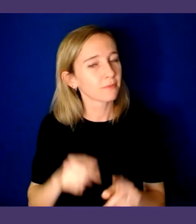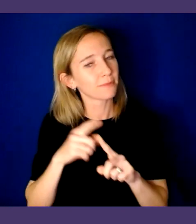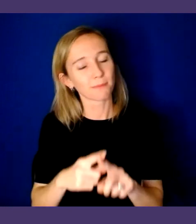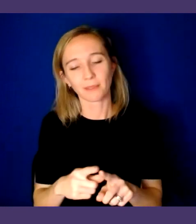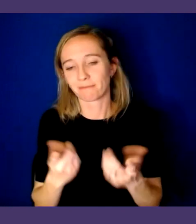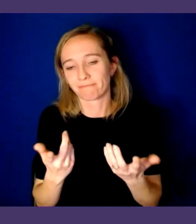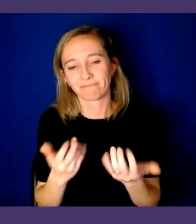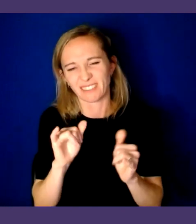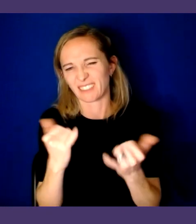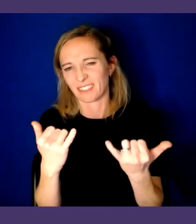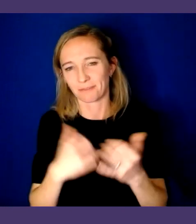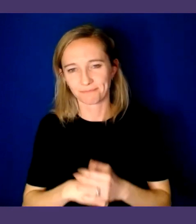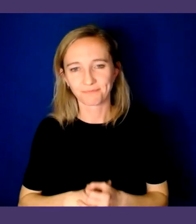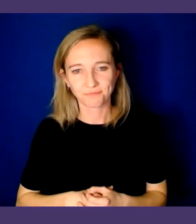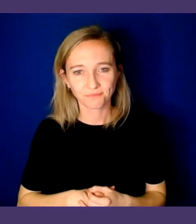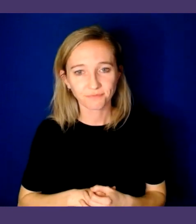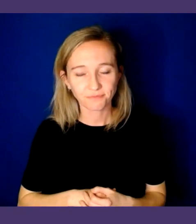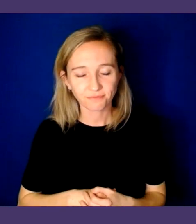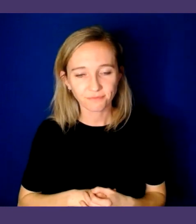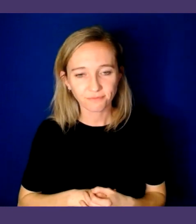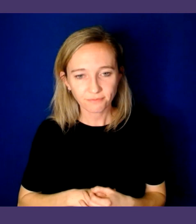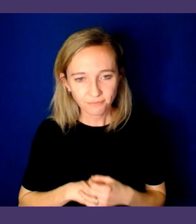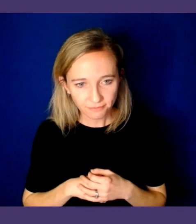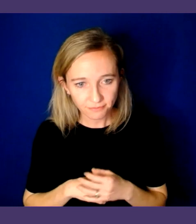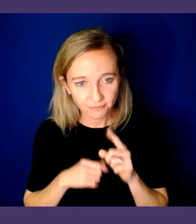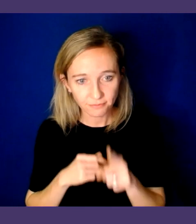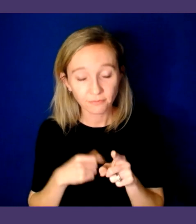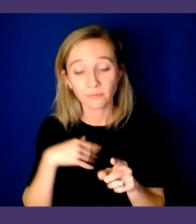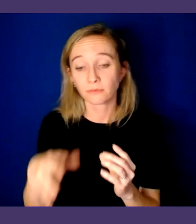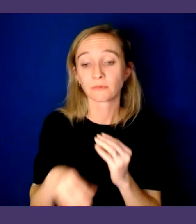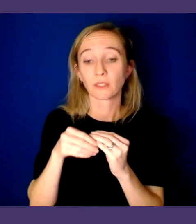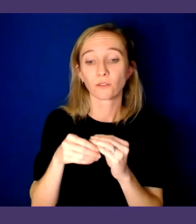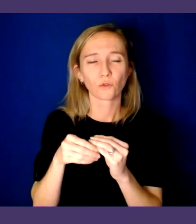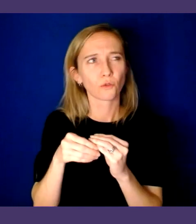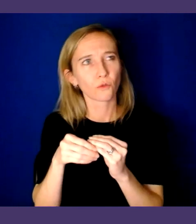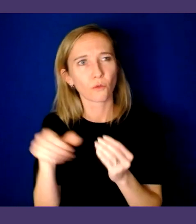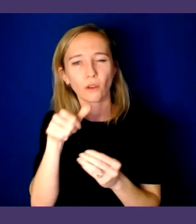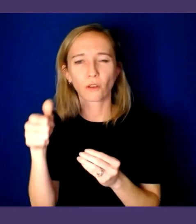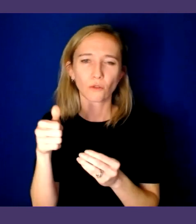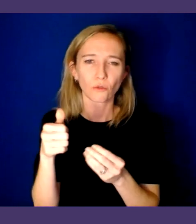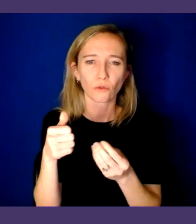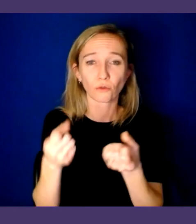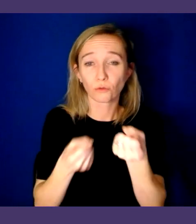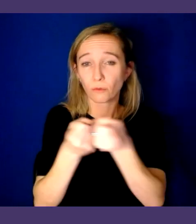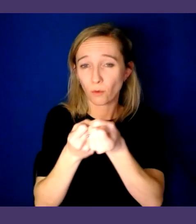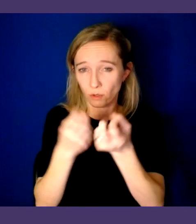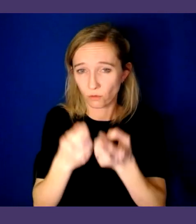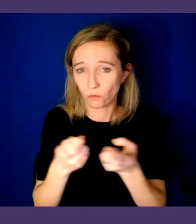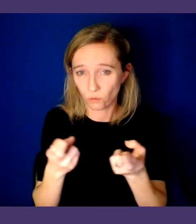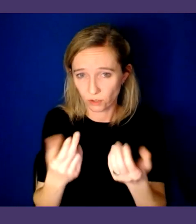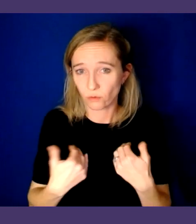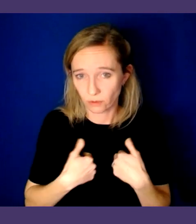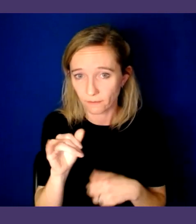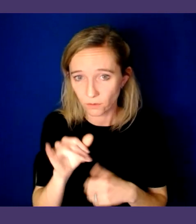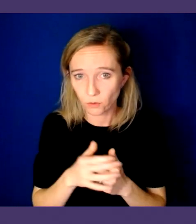We have then additional supporting resources that provide some more information.